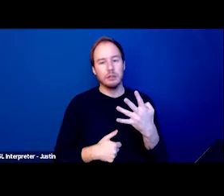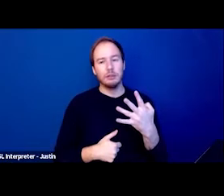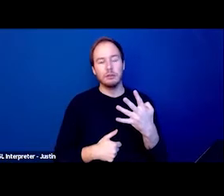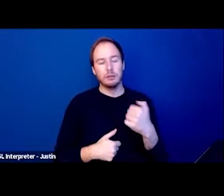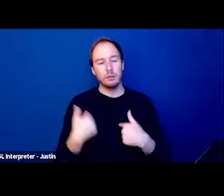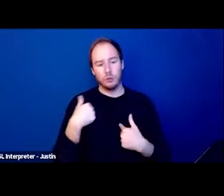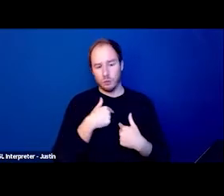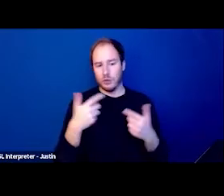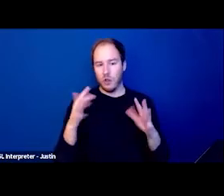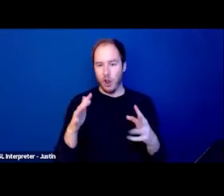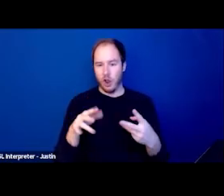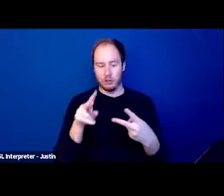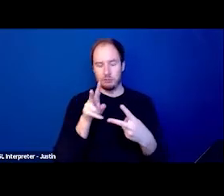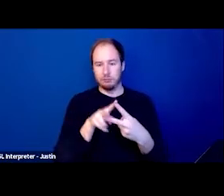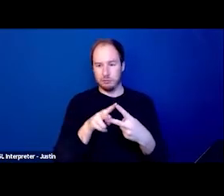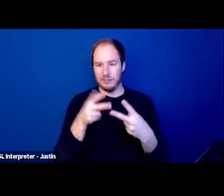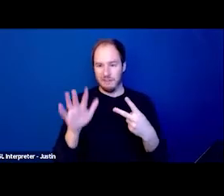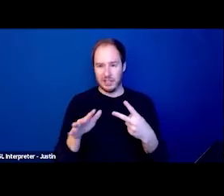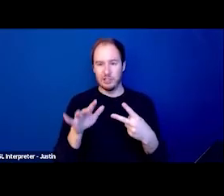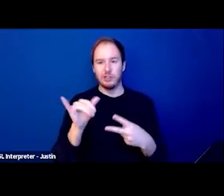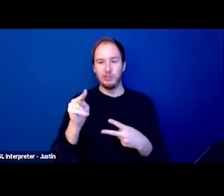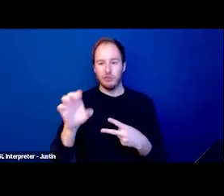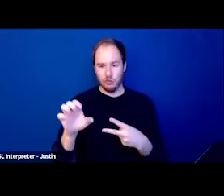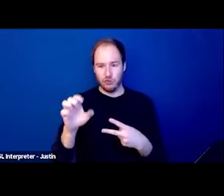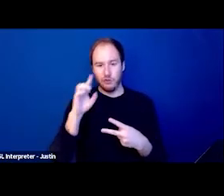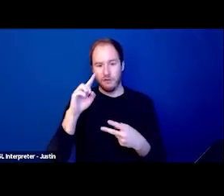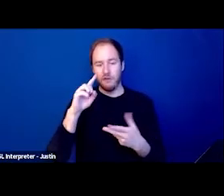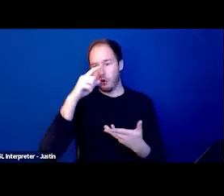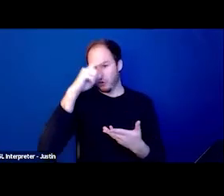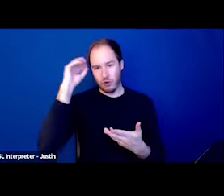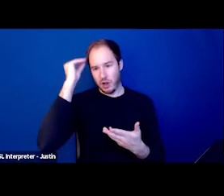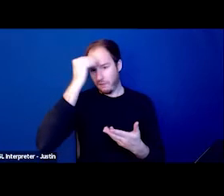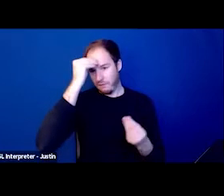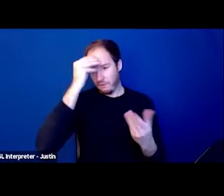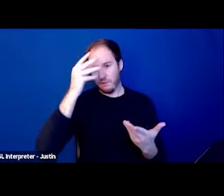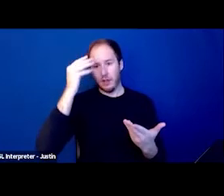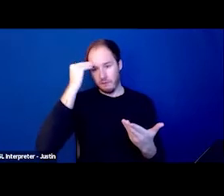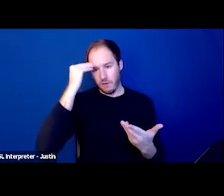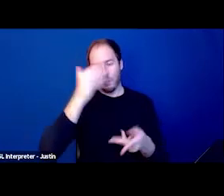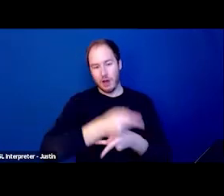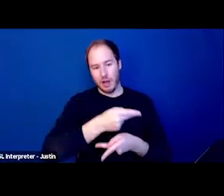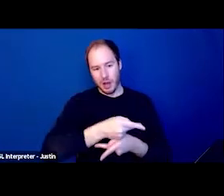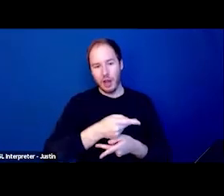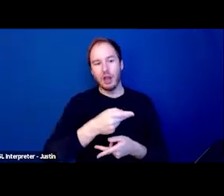We already had two great sessions in June on trauma-informed care and best practices for person-centered outreach.